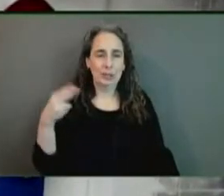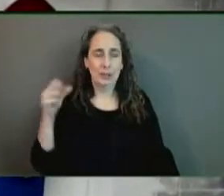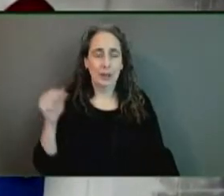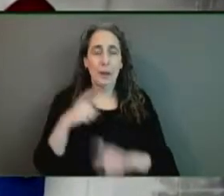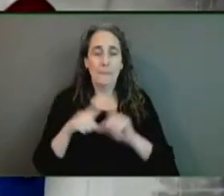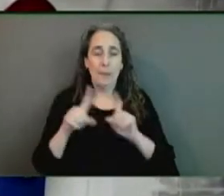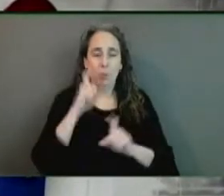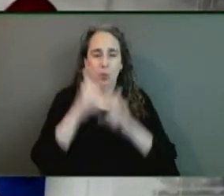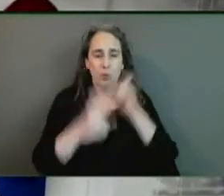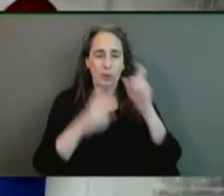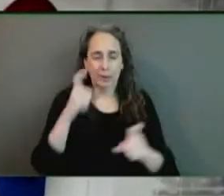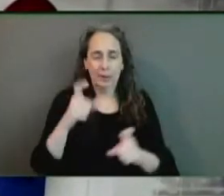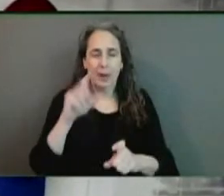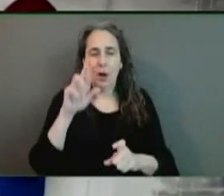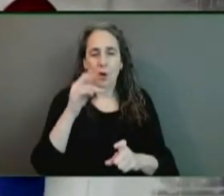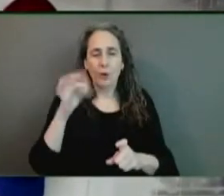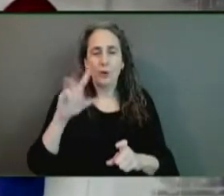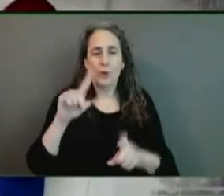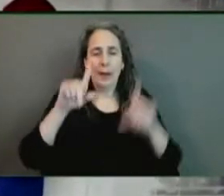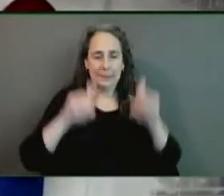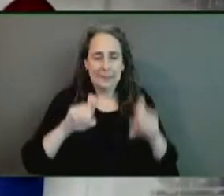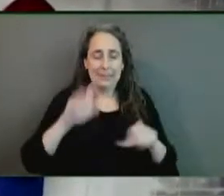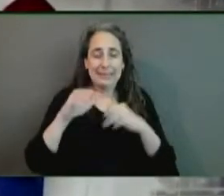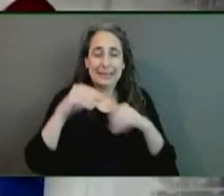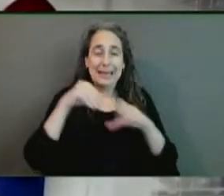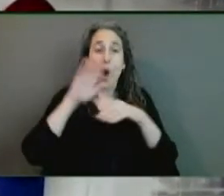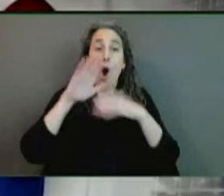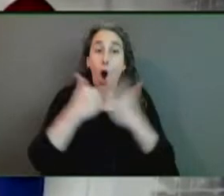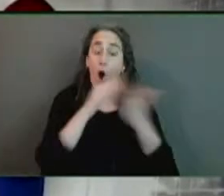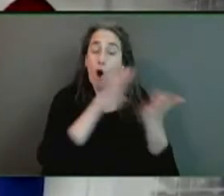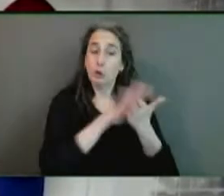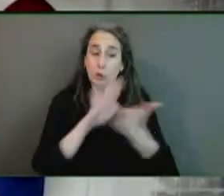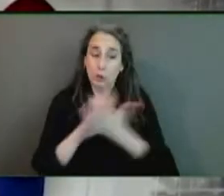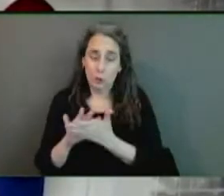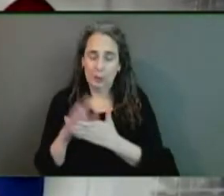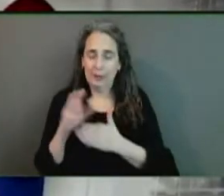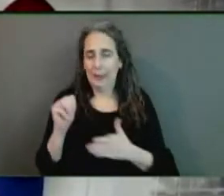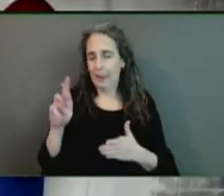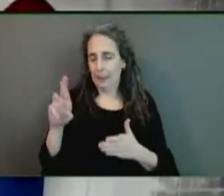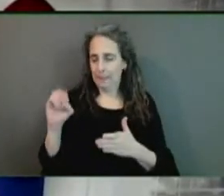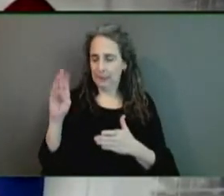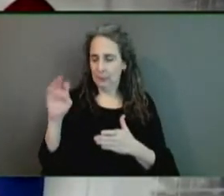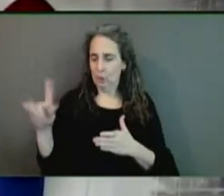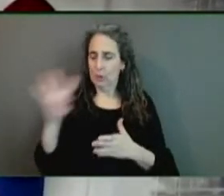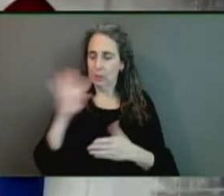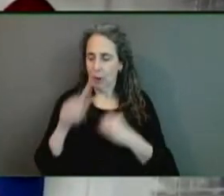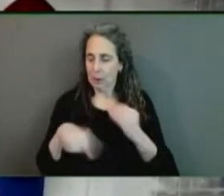partnering again with the HHS. But we're administering the